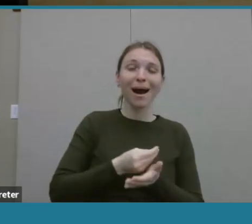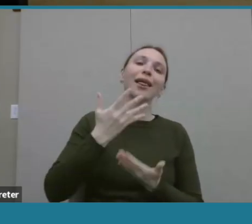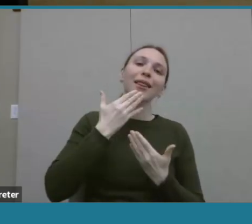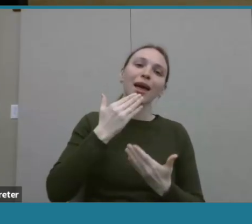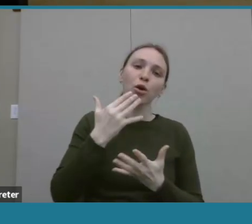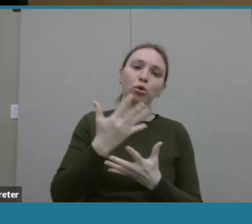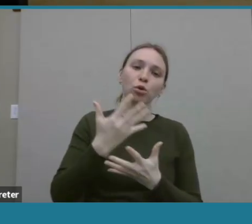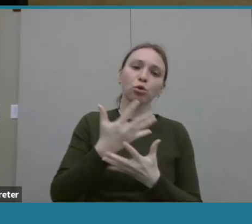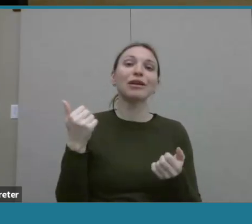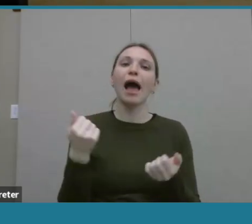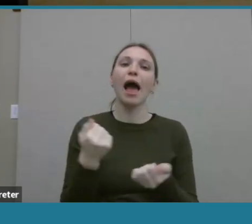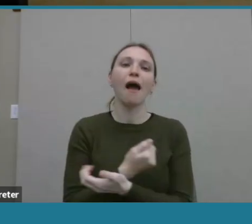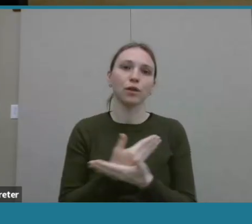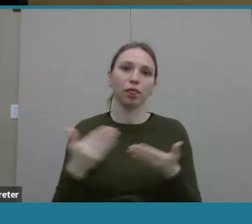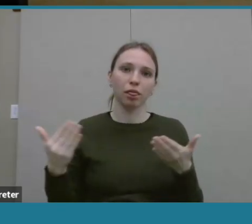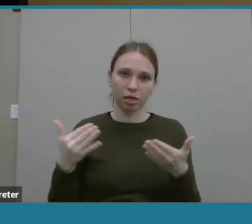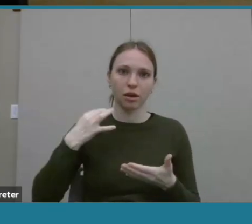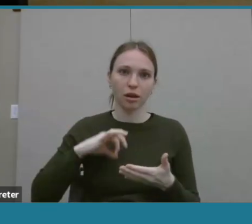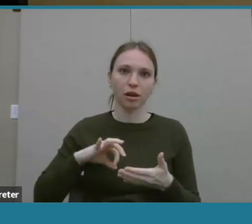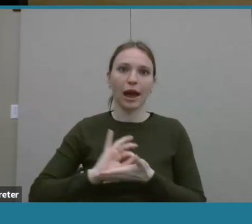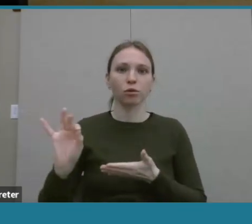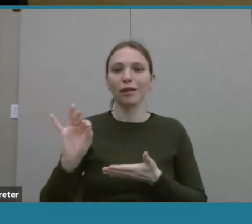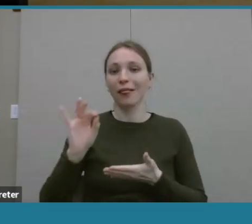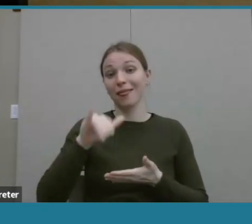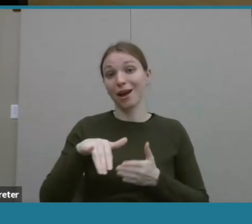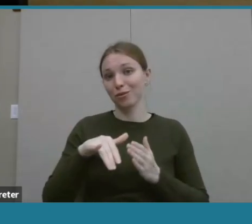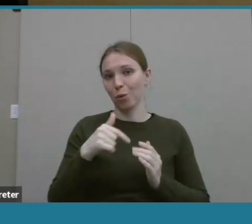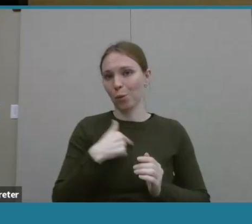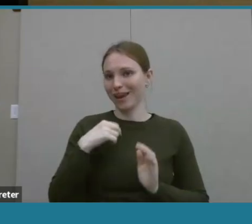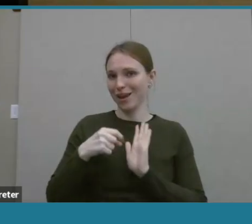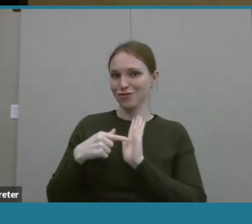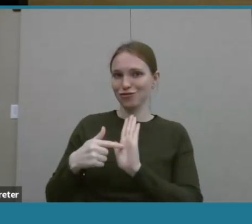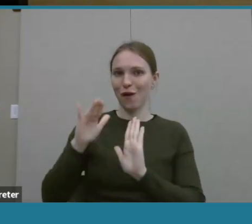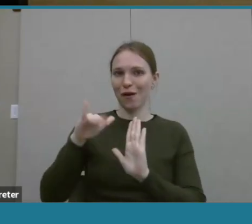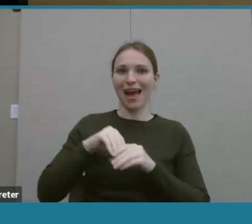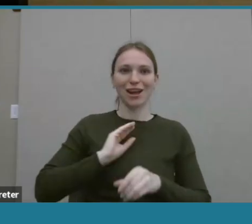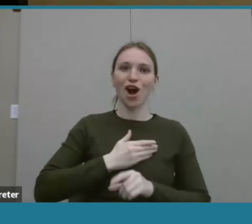Anything counts because then we get to show that in our reports at the end of the year as a nonprofit, right?